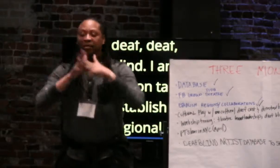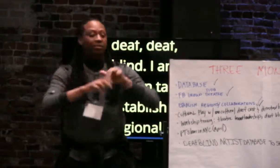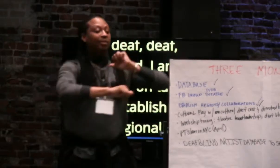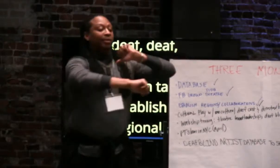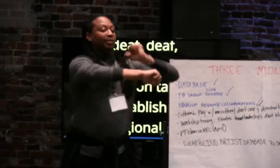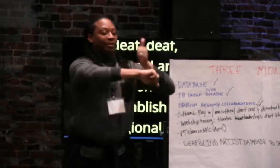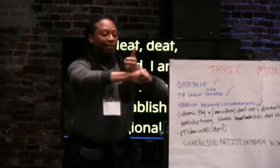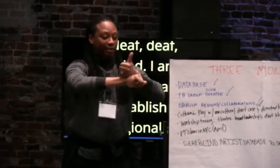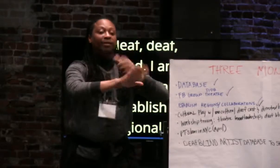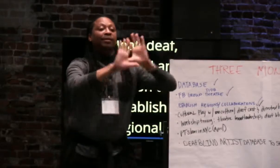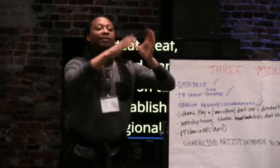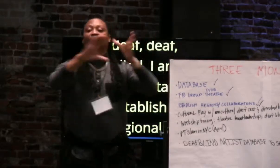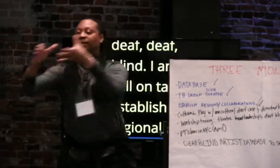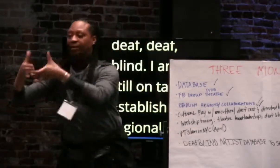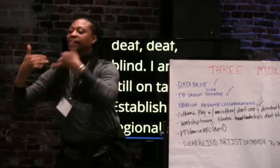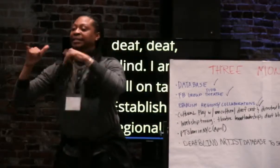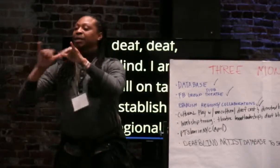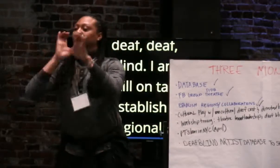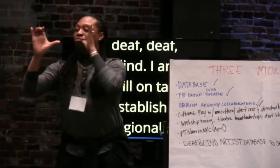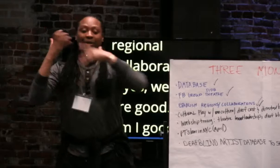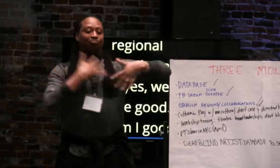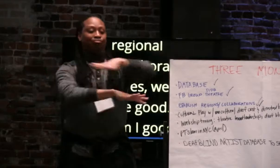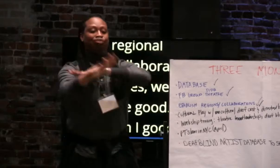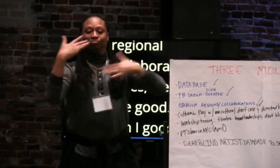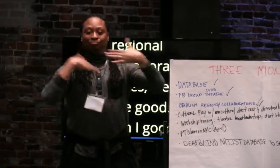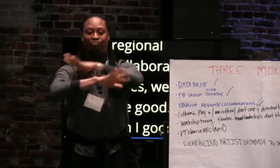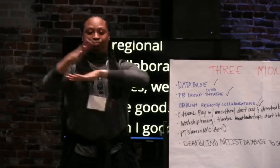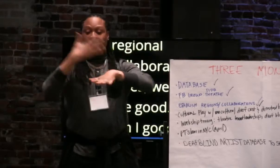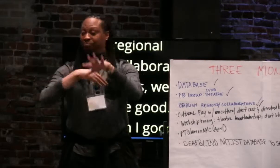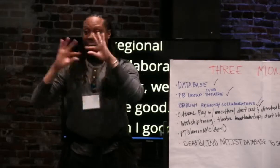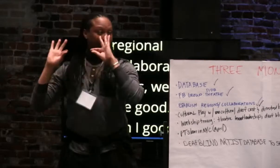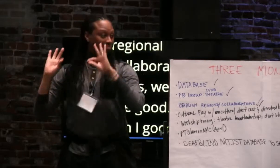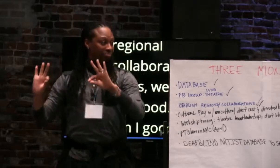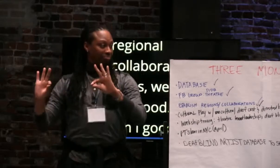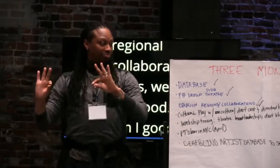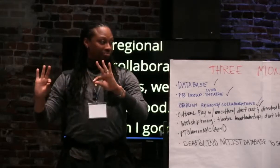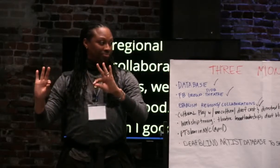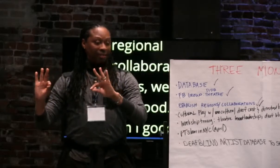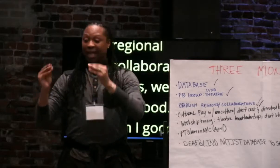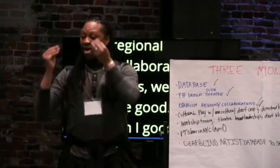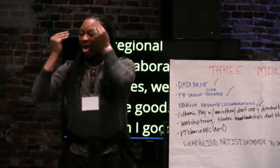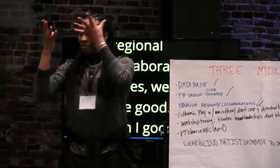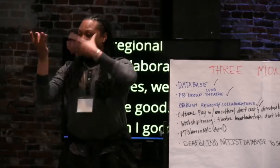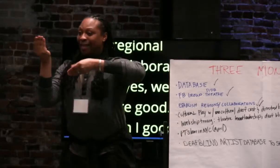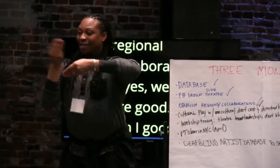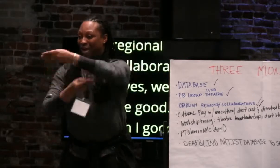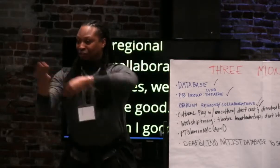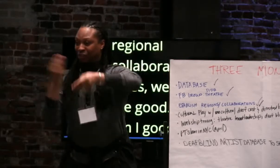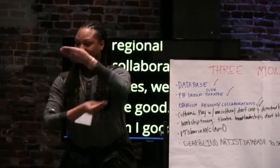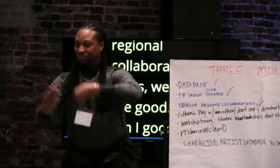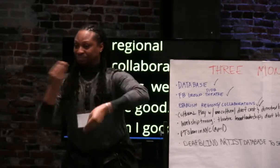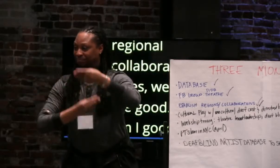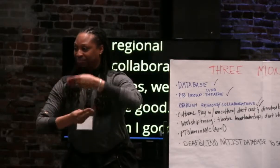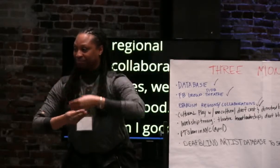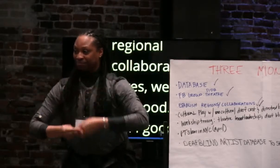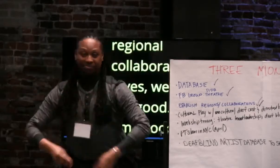Oh yes, regional collaborations. Once they're established, to make sure that they maintain consistent communication